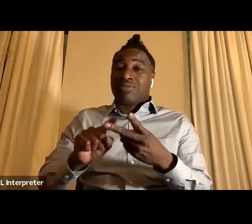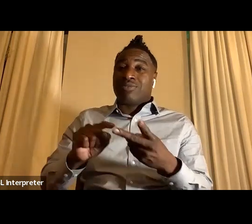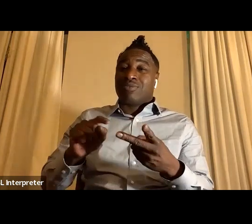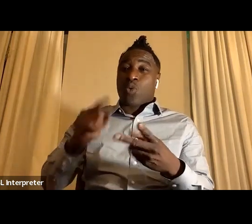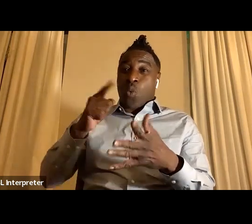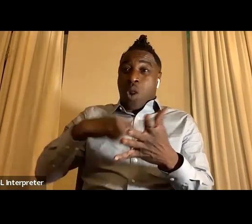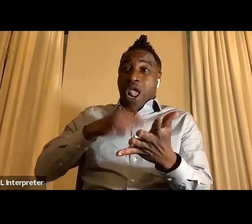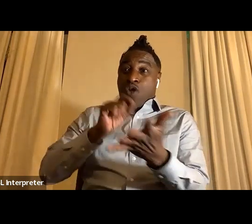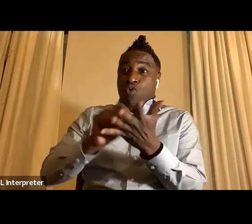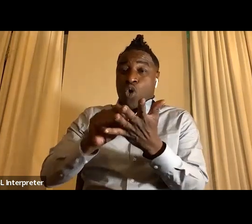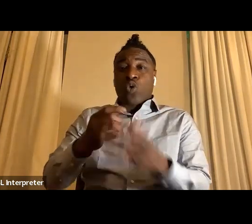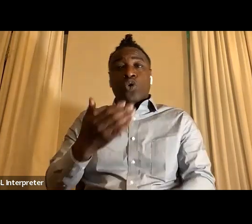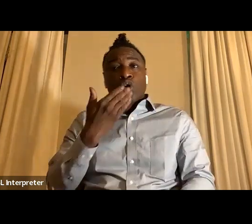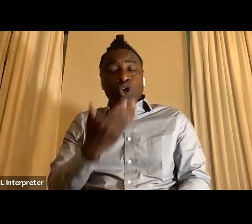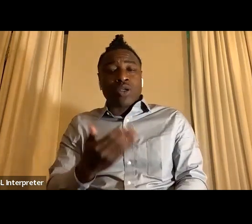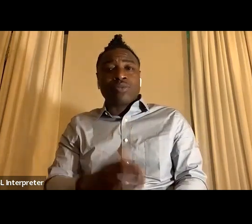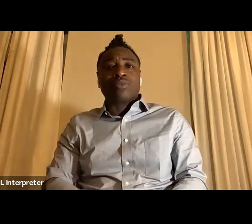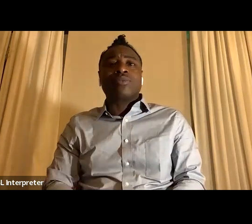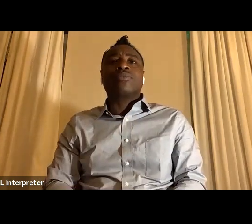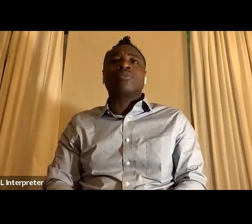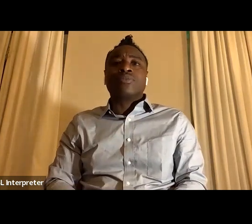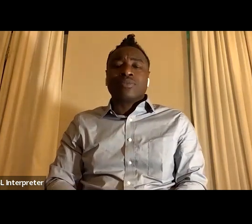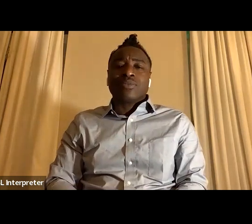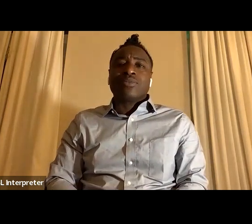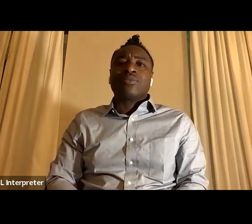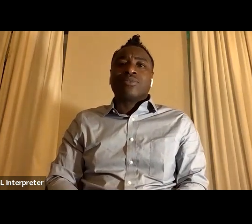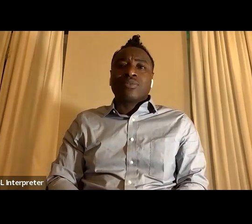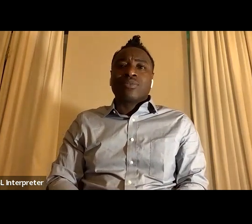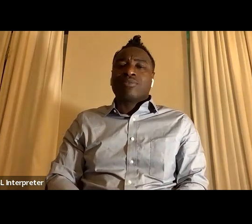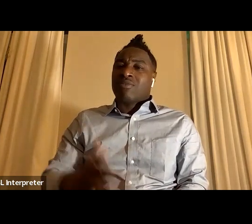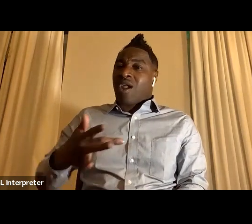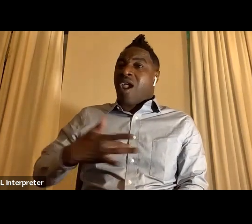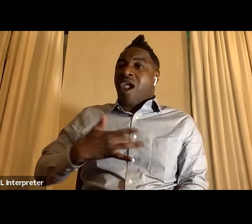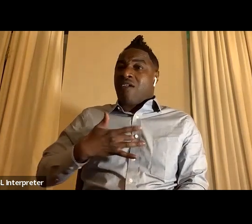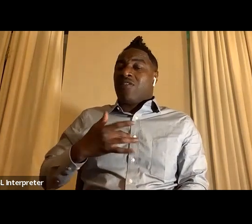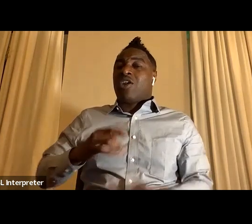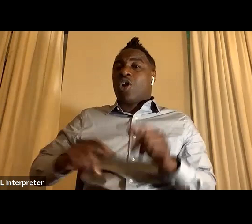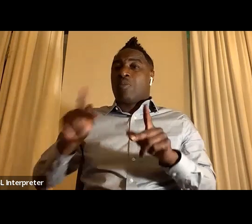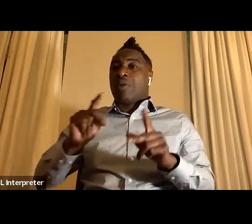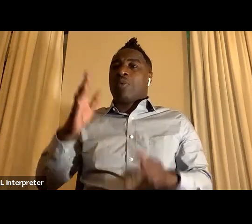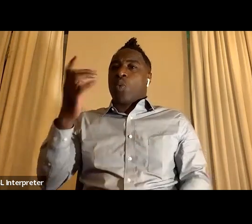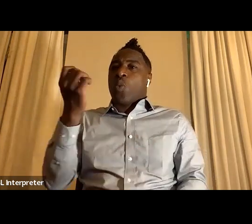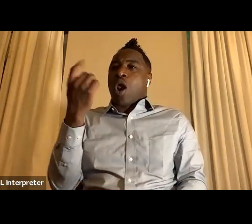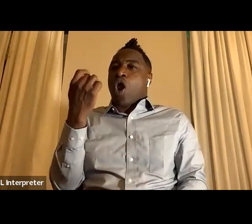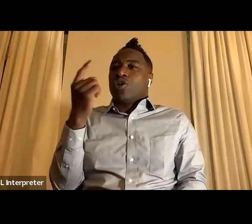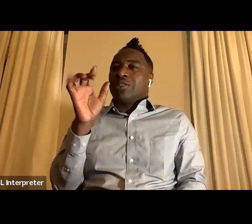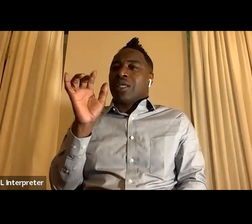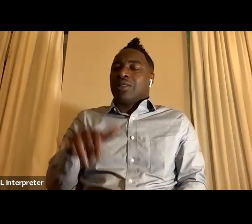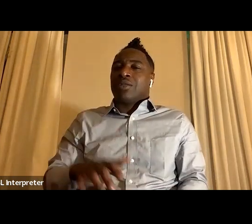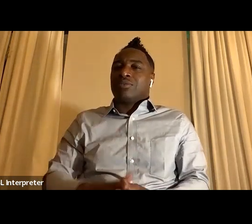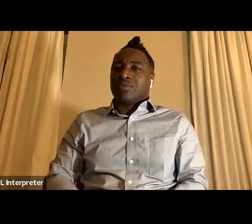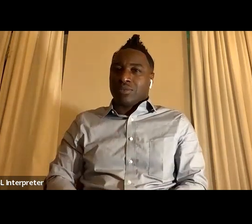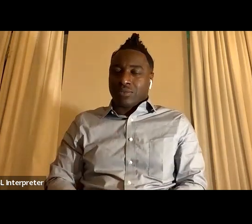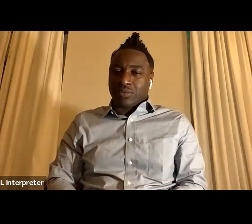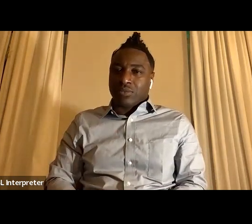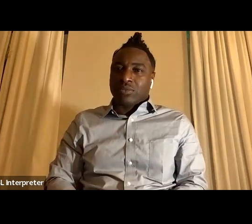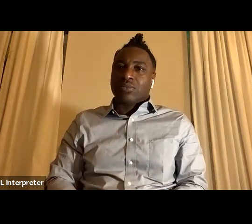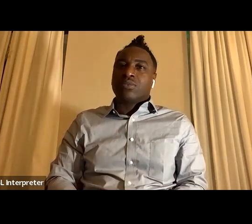you know, have it and feel kind of like understood and like seeing received that kind of way to.